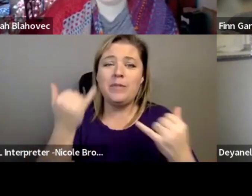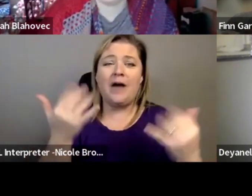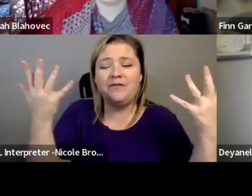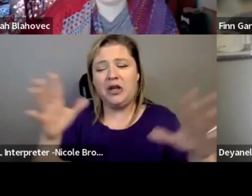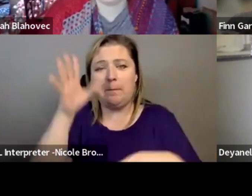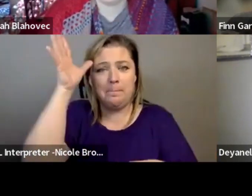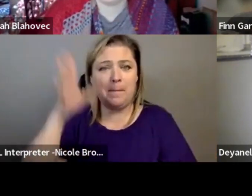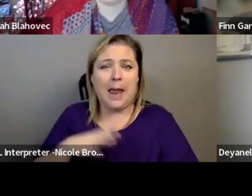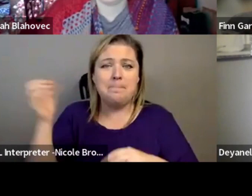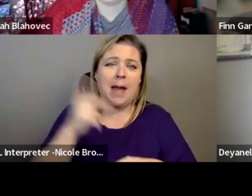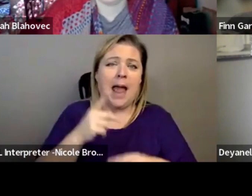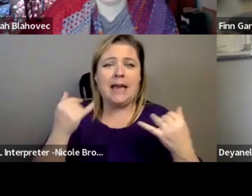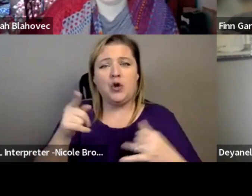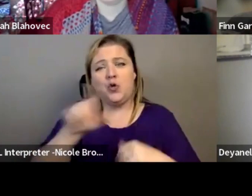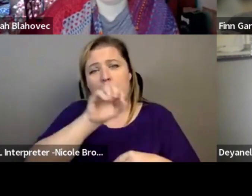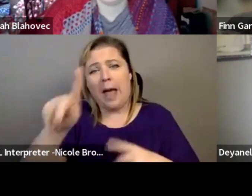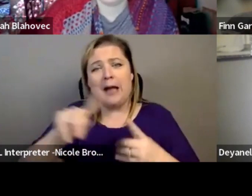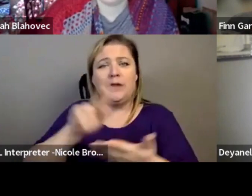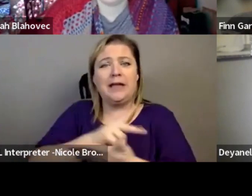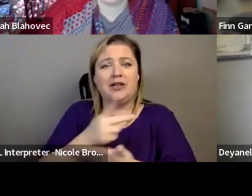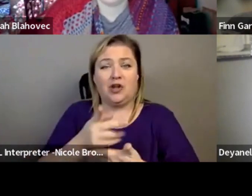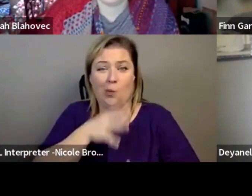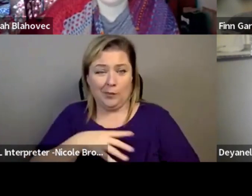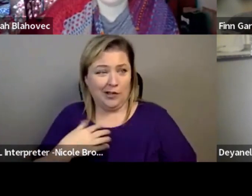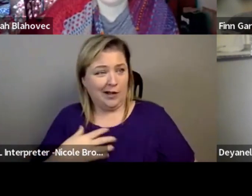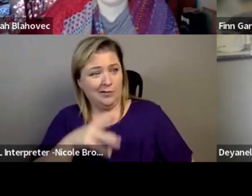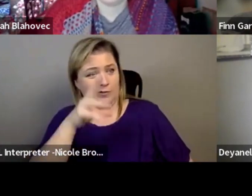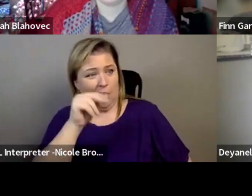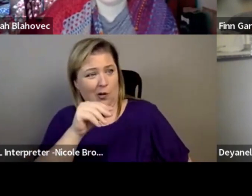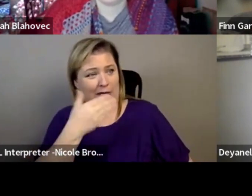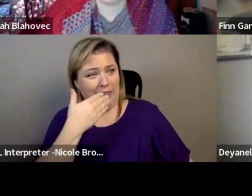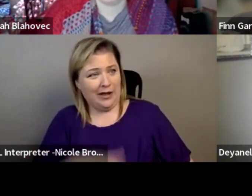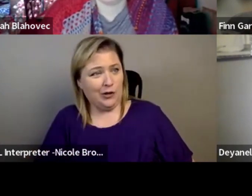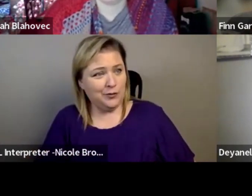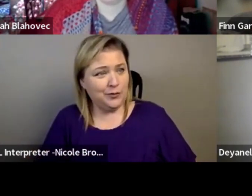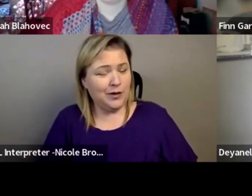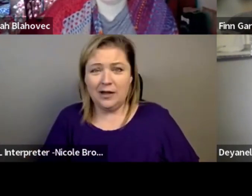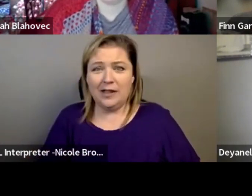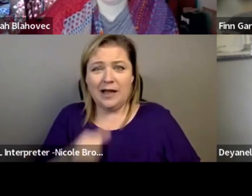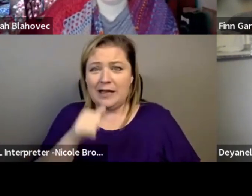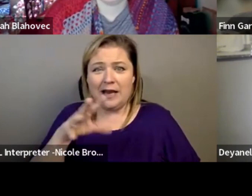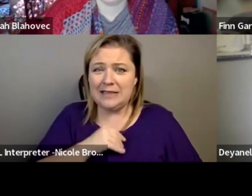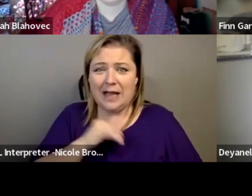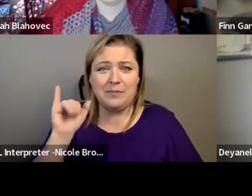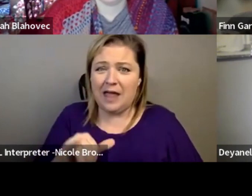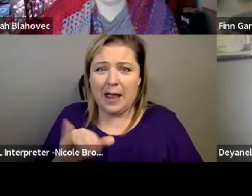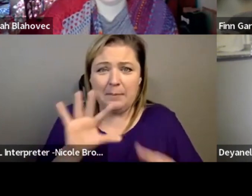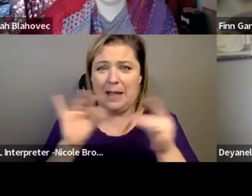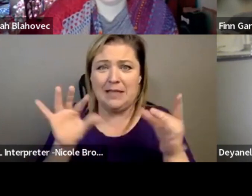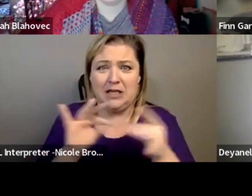kitchen. They weren't gonna have that. Women were not going to have that. They proved that they